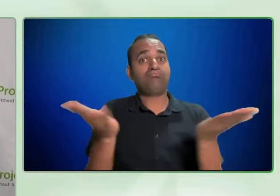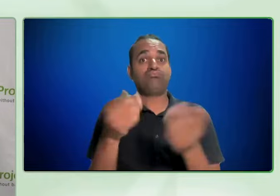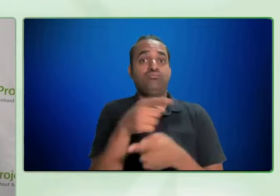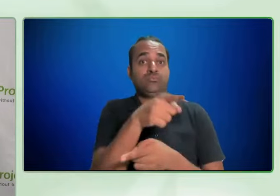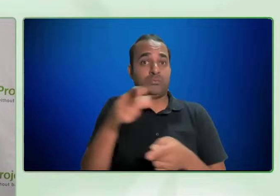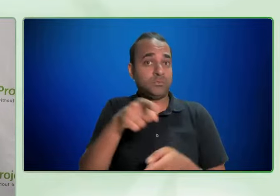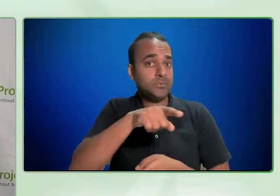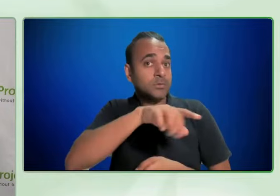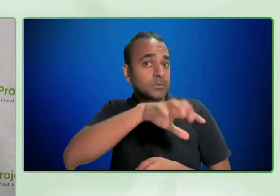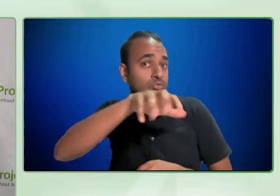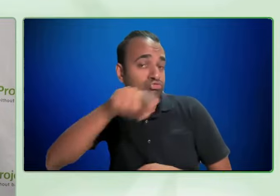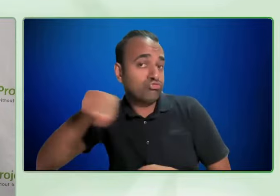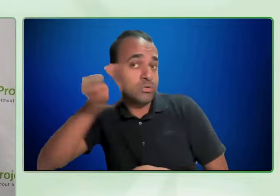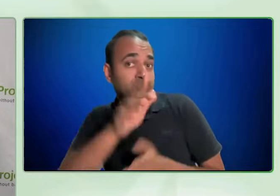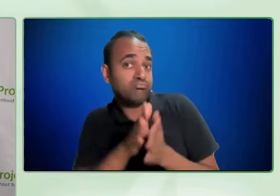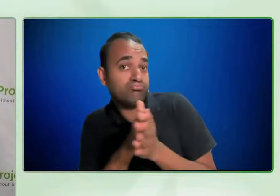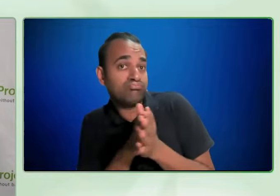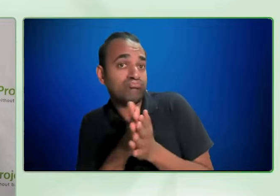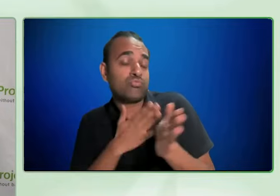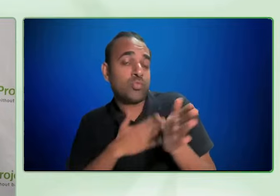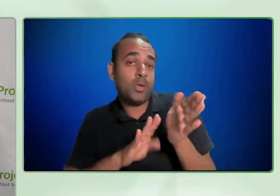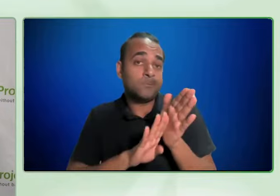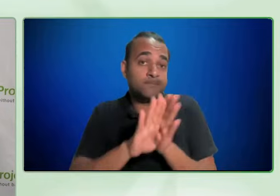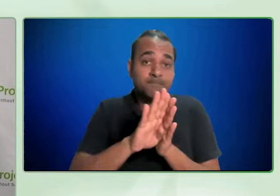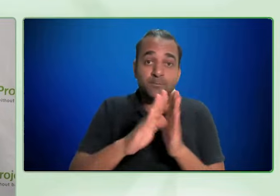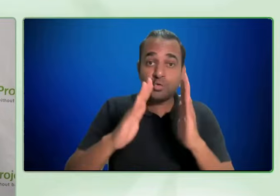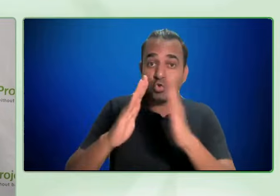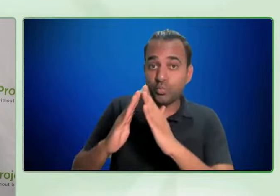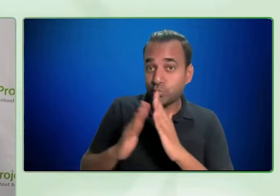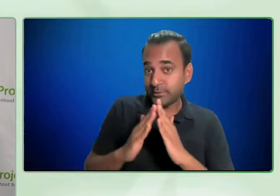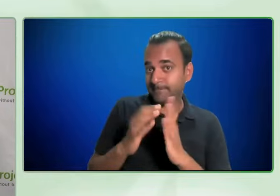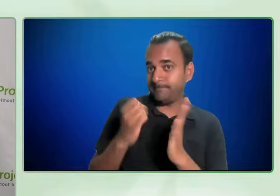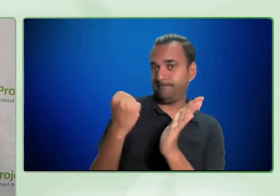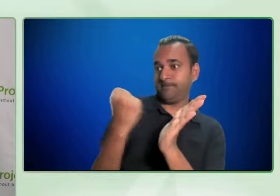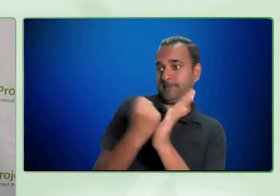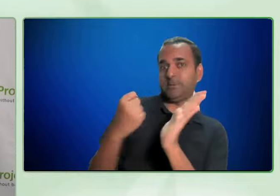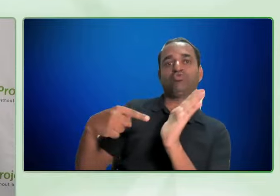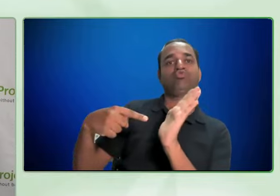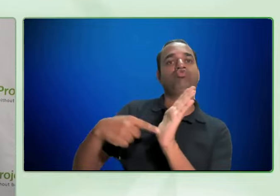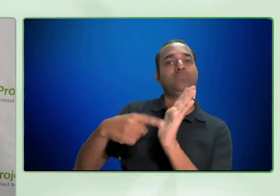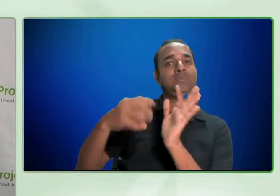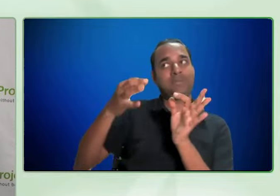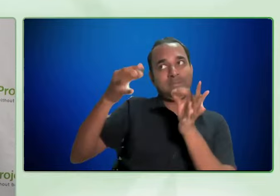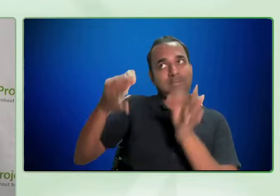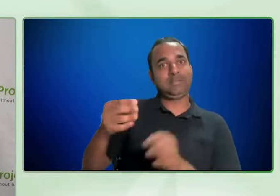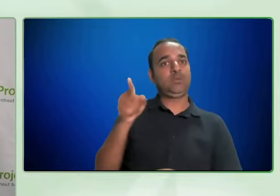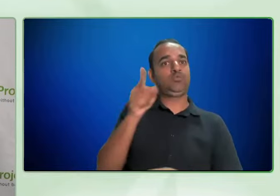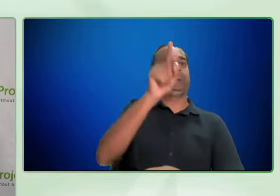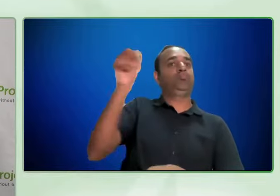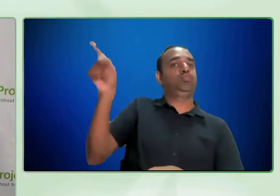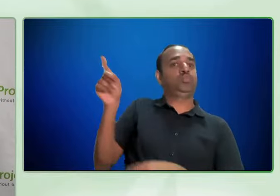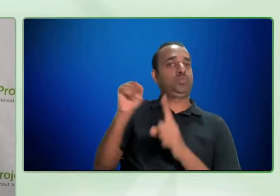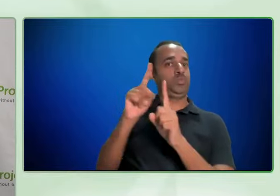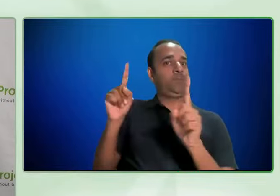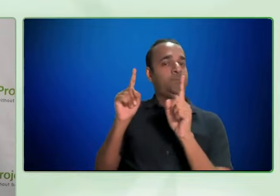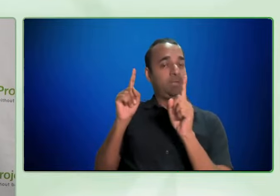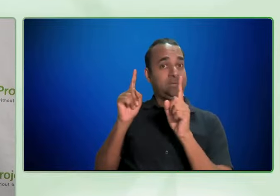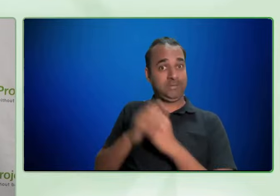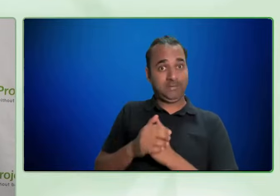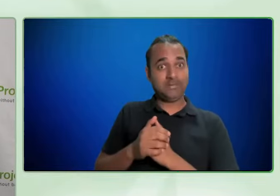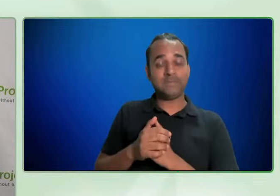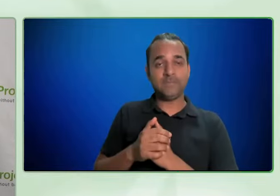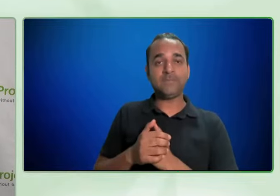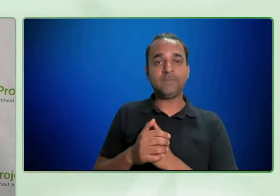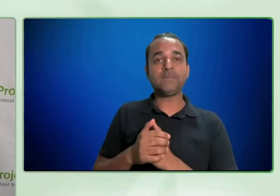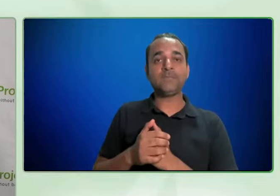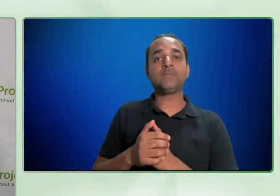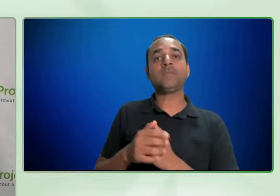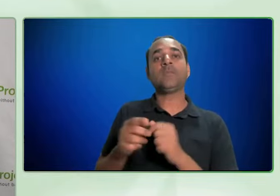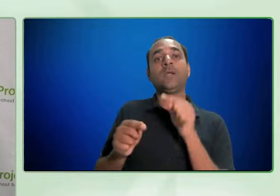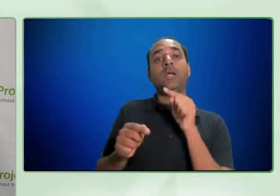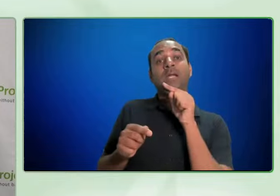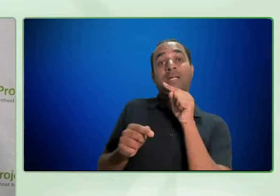Tell me, are you finding students are more willingly coming in to the curriculum.